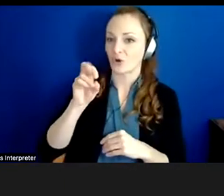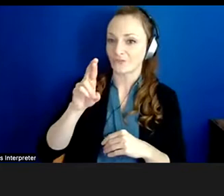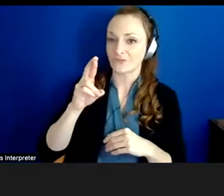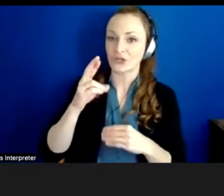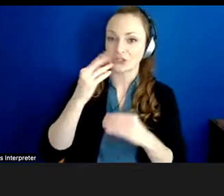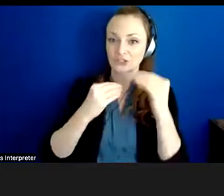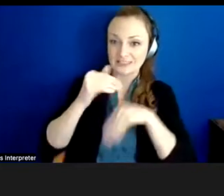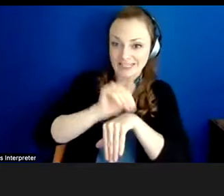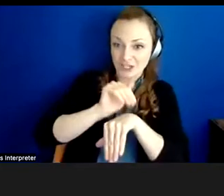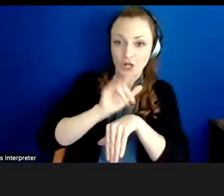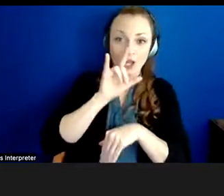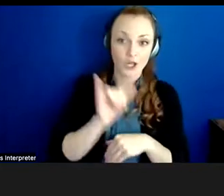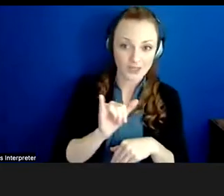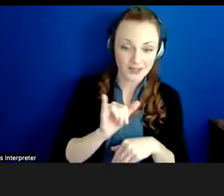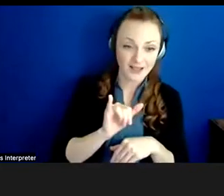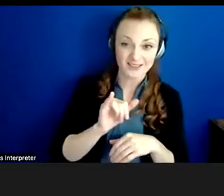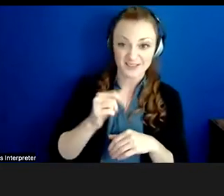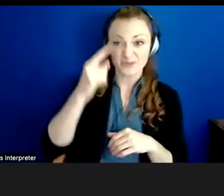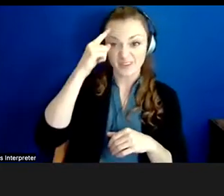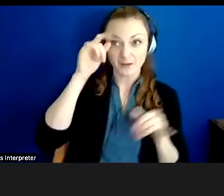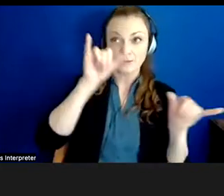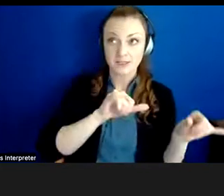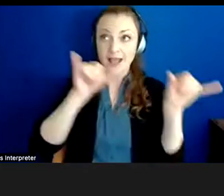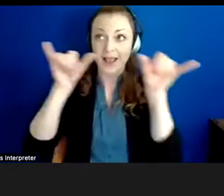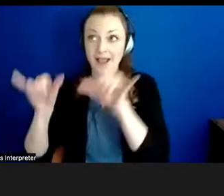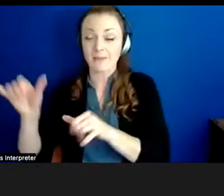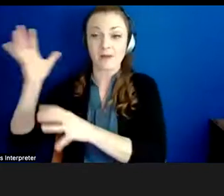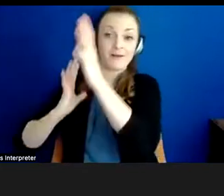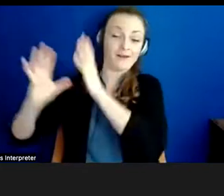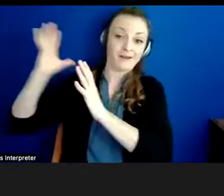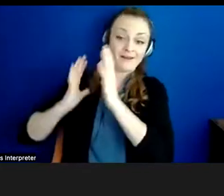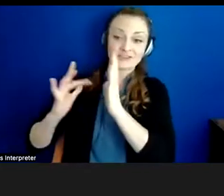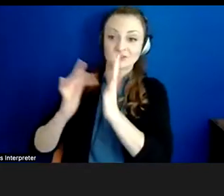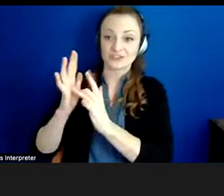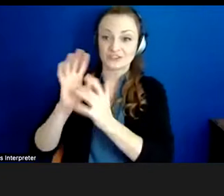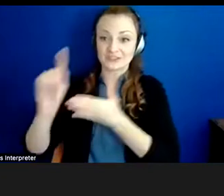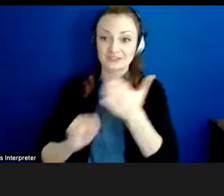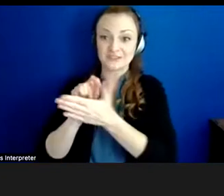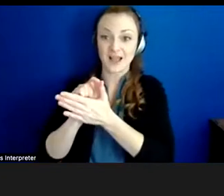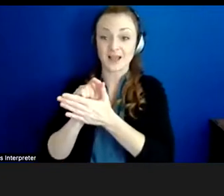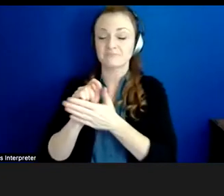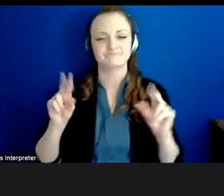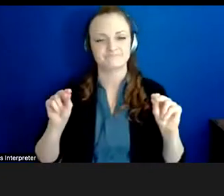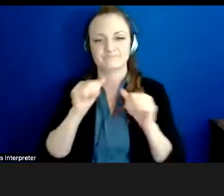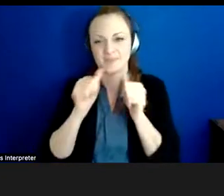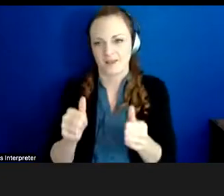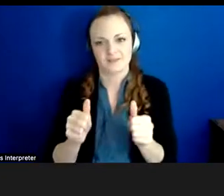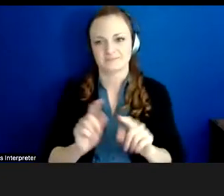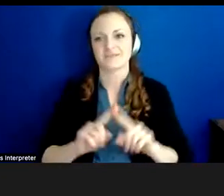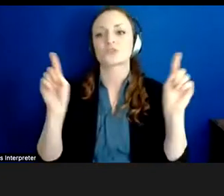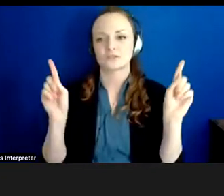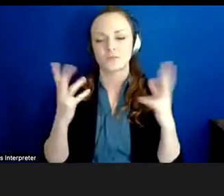Jesus and the apostles were doing it's not so just wanted to to clarify that i've